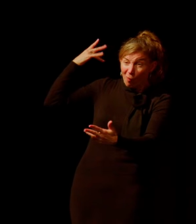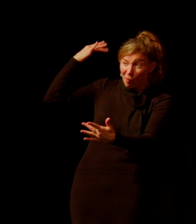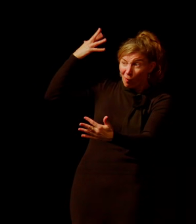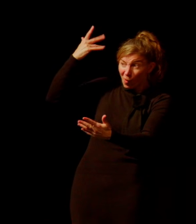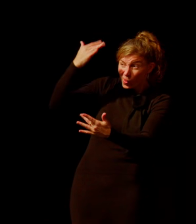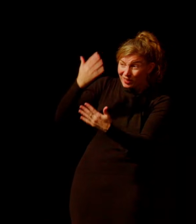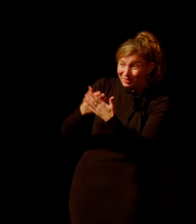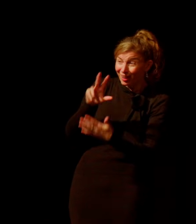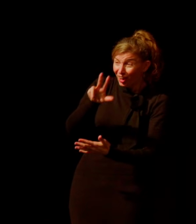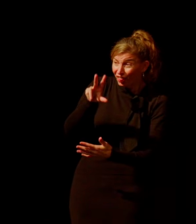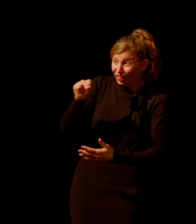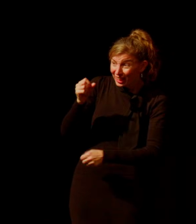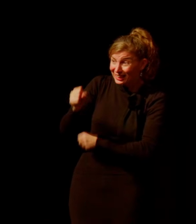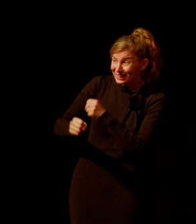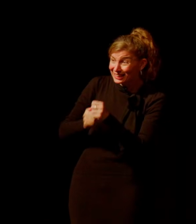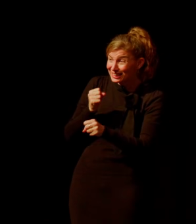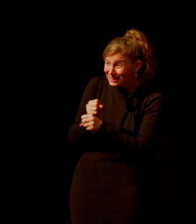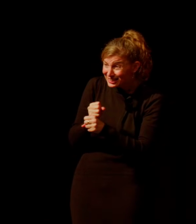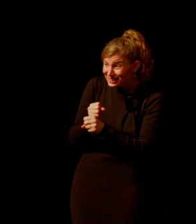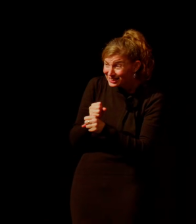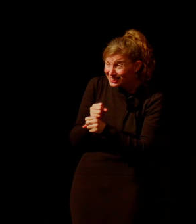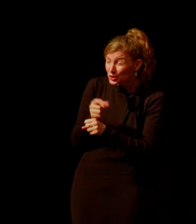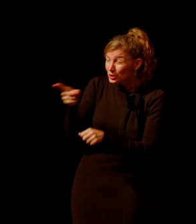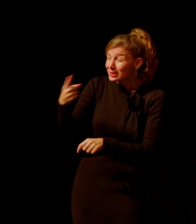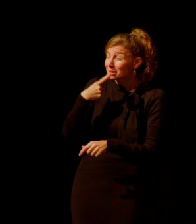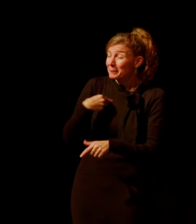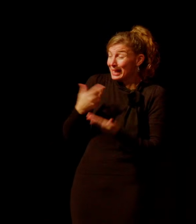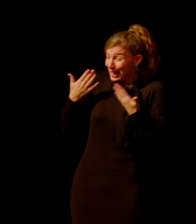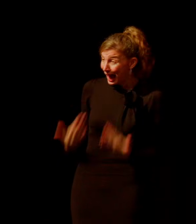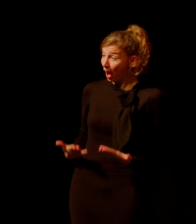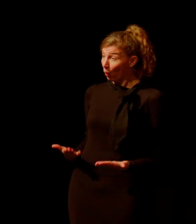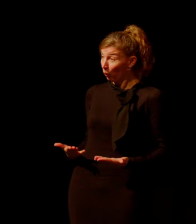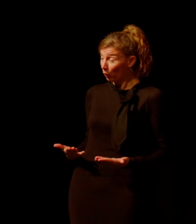past 30 years, and you are only telling me this now?!”